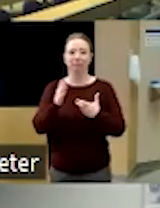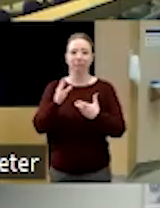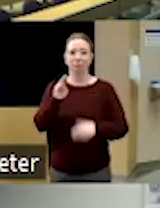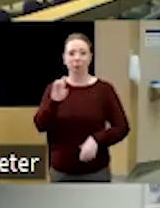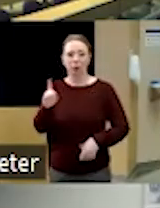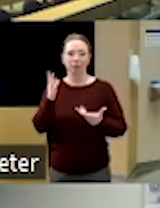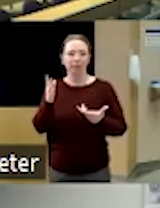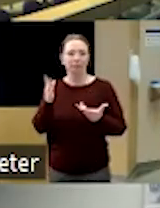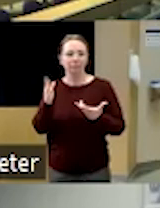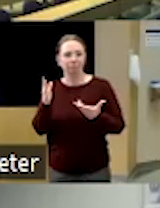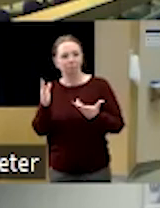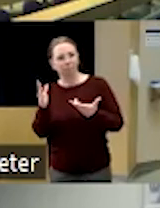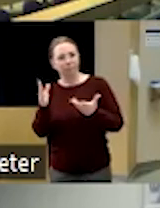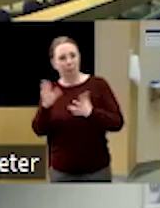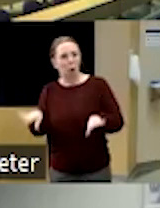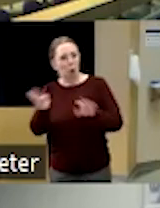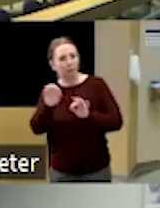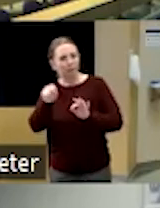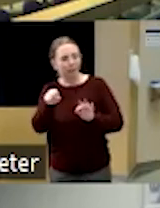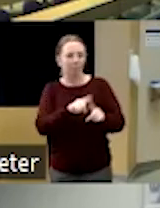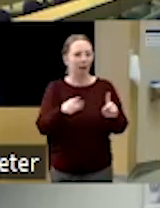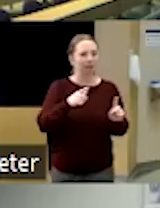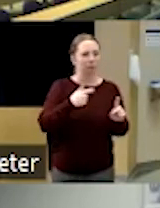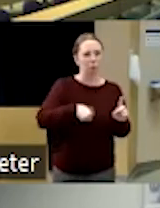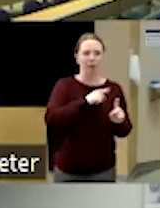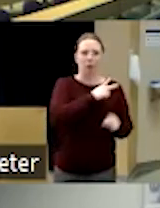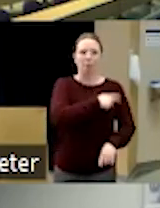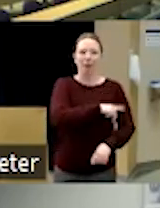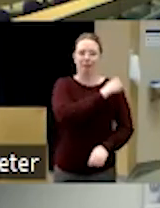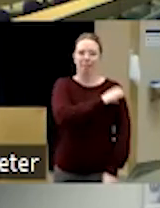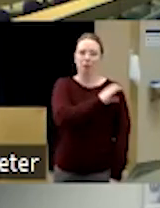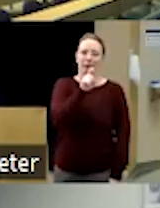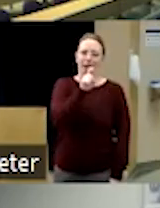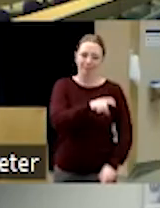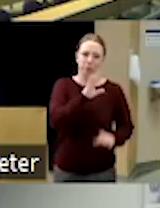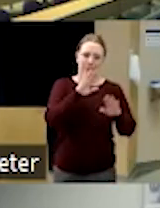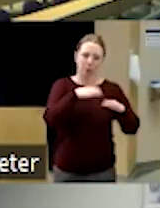have to look at pain mood is important we turn to work is important if patients are